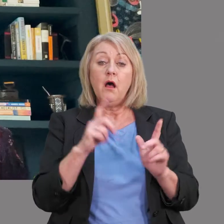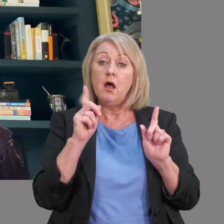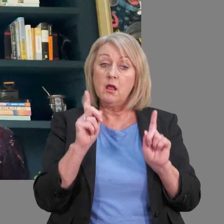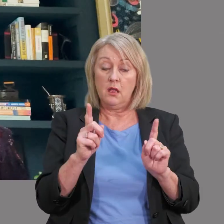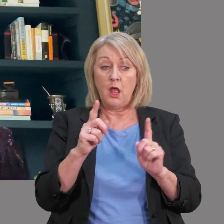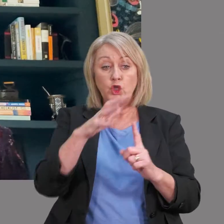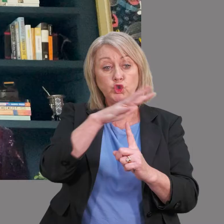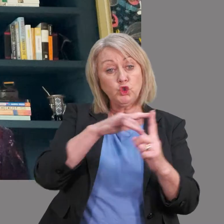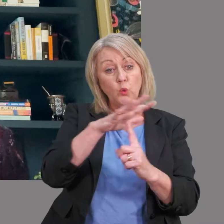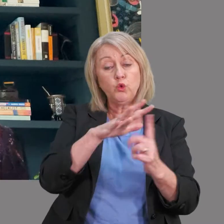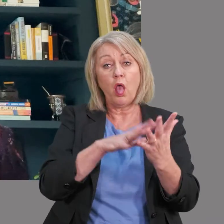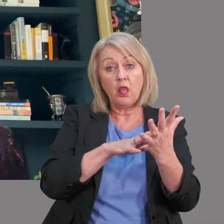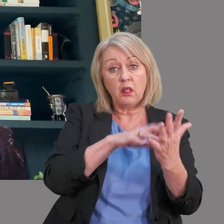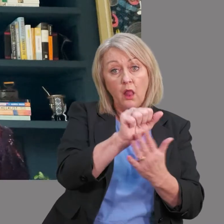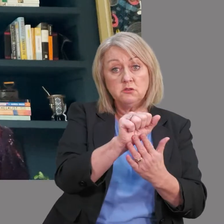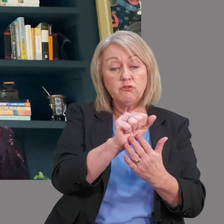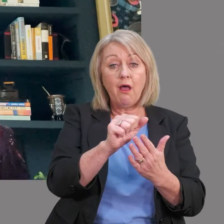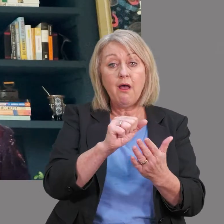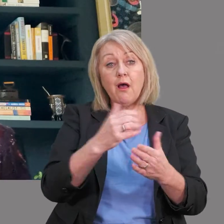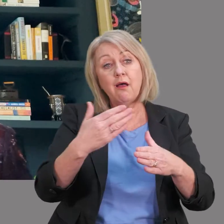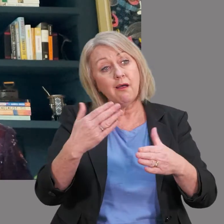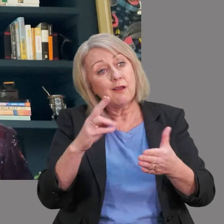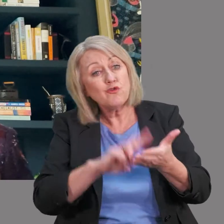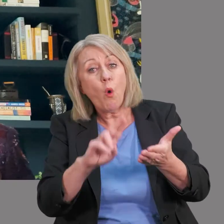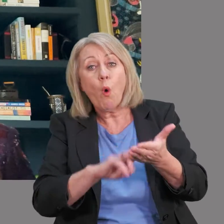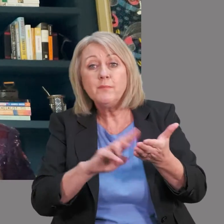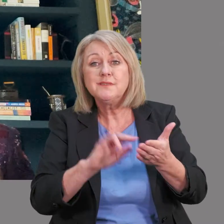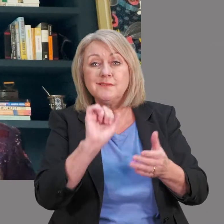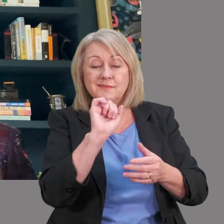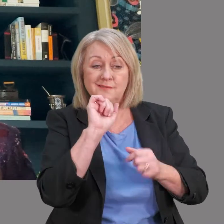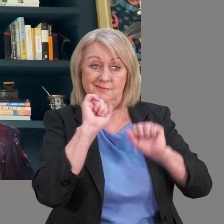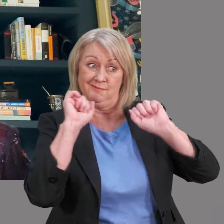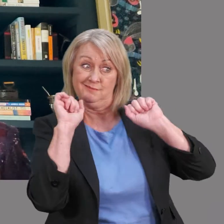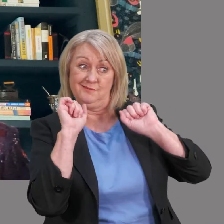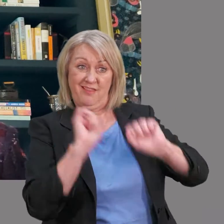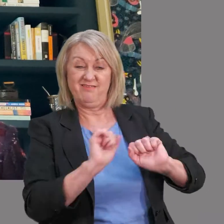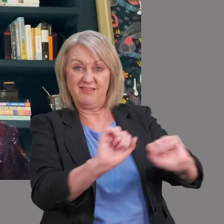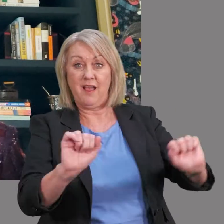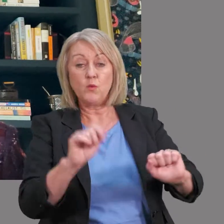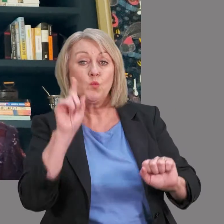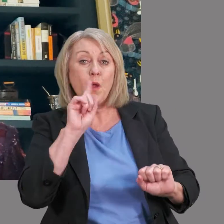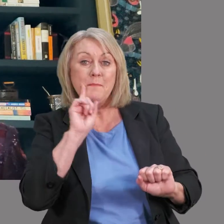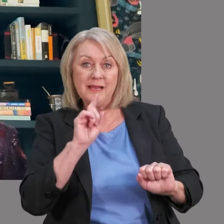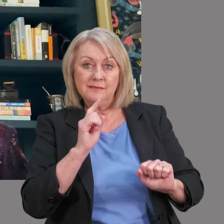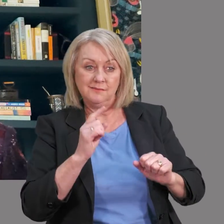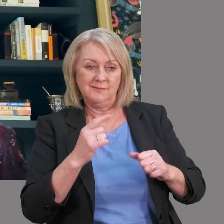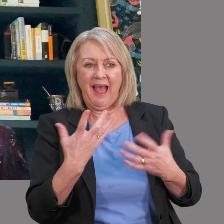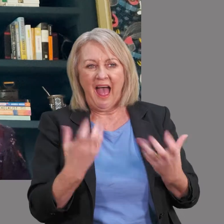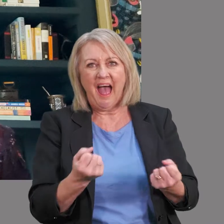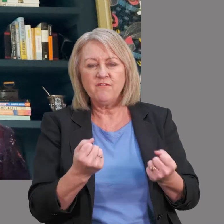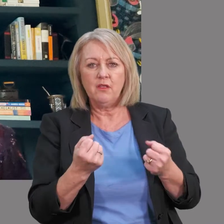Moreover, sociocultural practices and norms that dictate women-specific practices pose